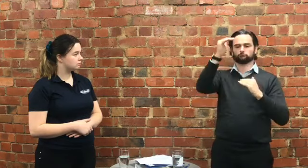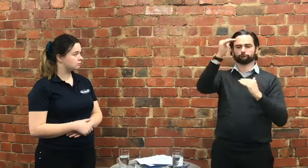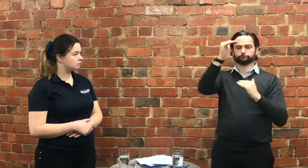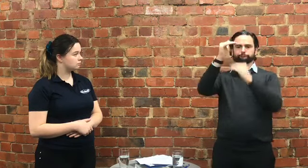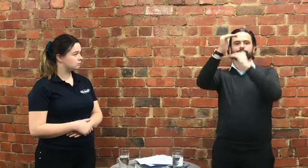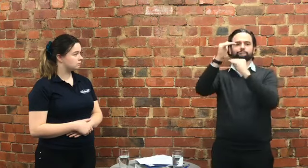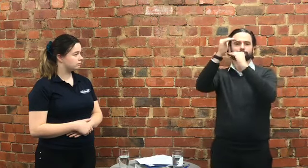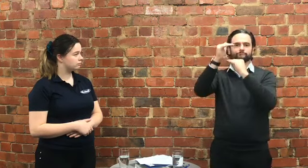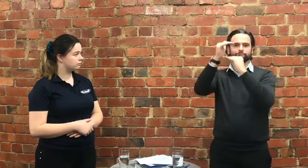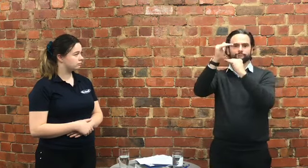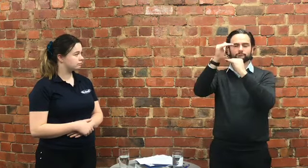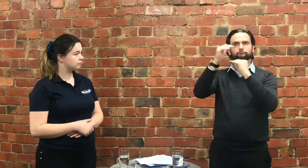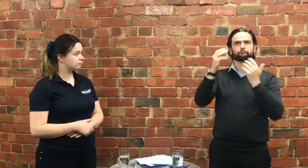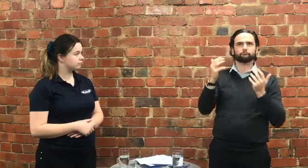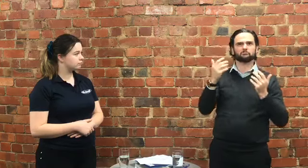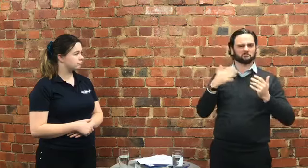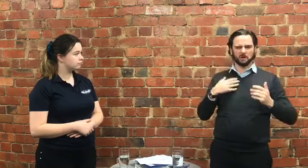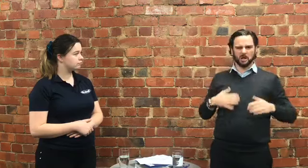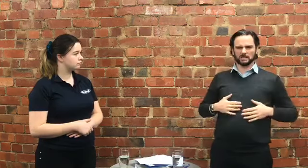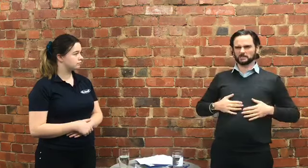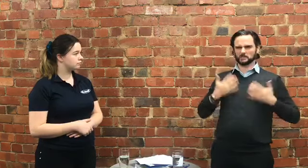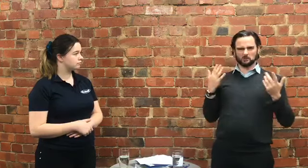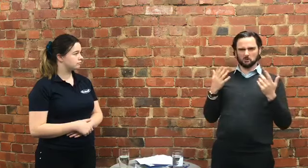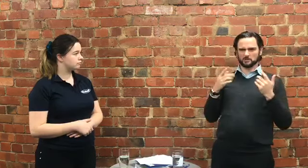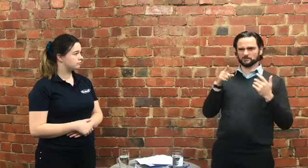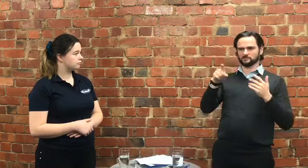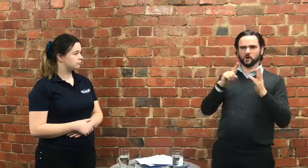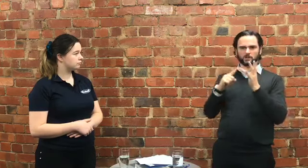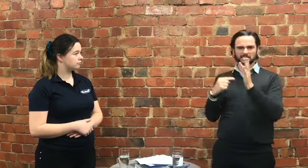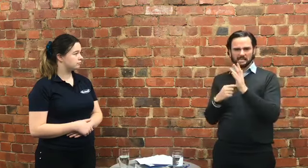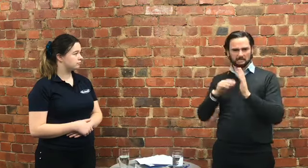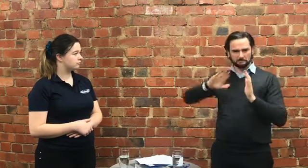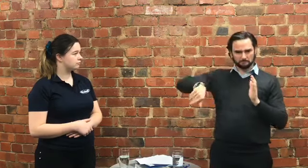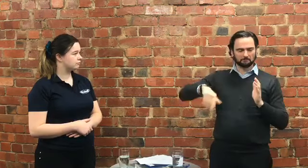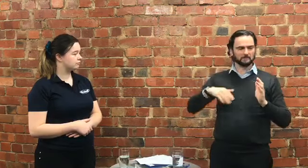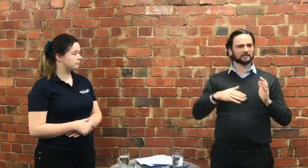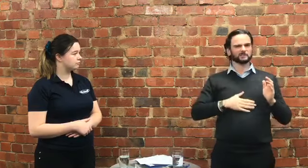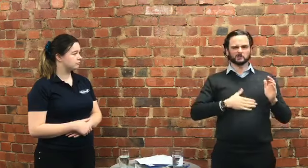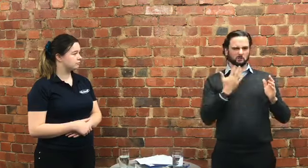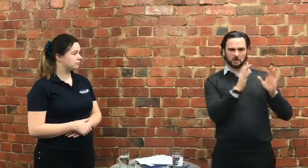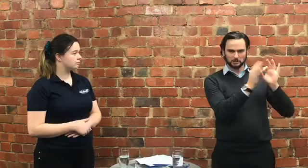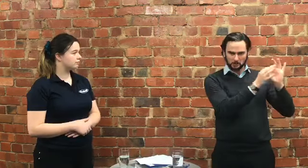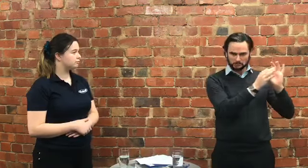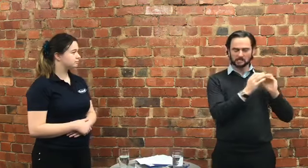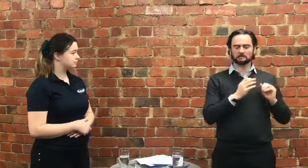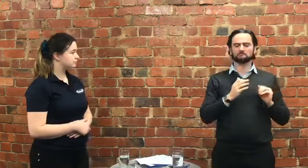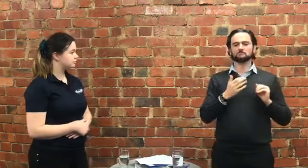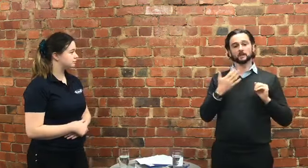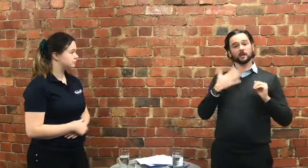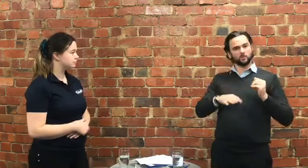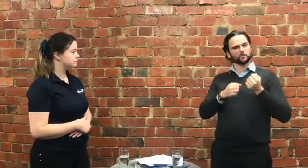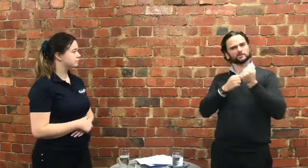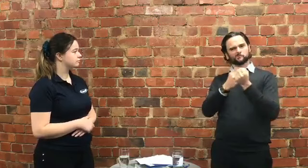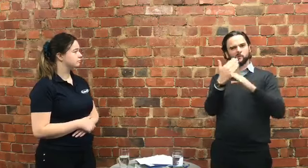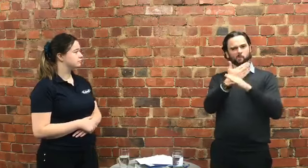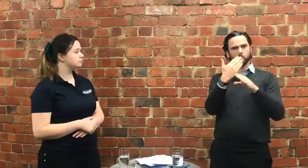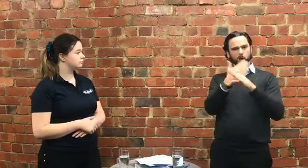and you might see a shortened list. You might want to say a suburb, Mount Waverley,